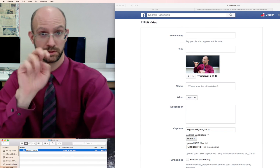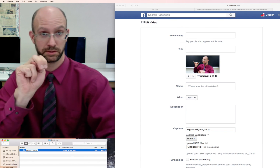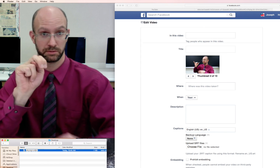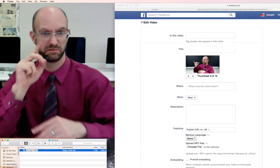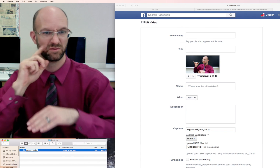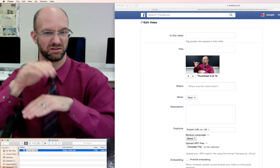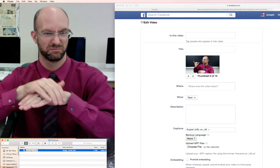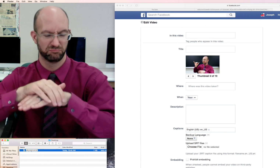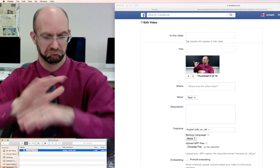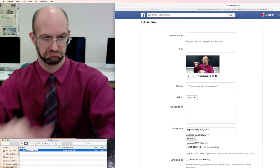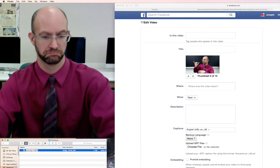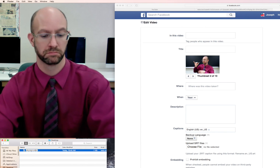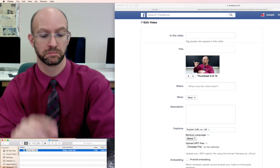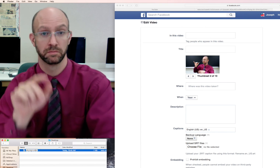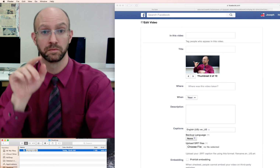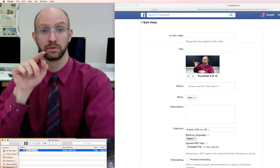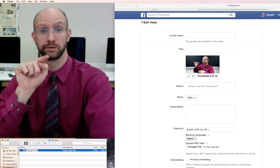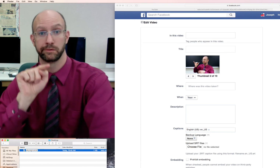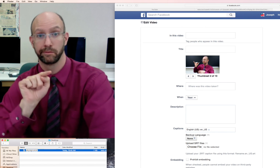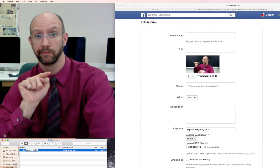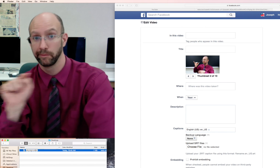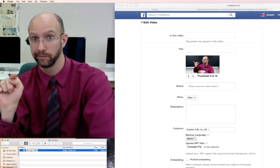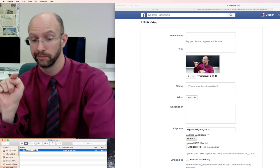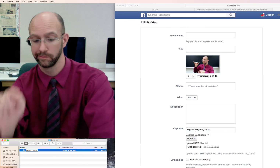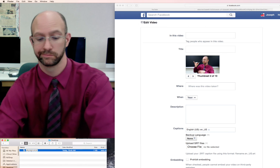Type en for English, then _